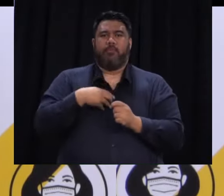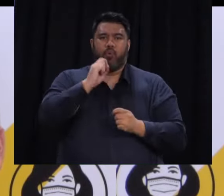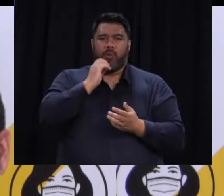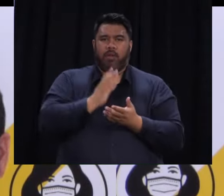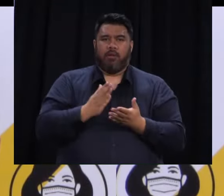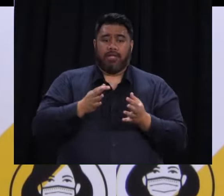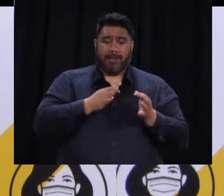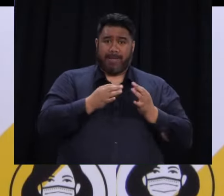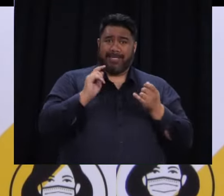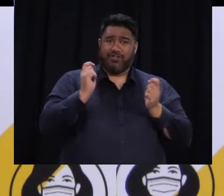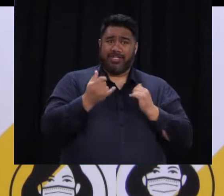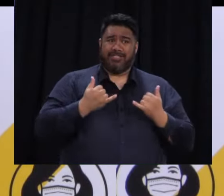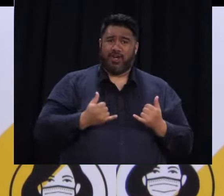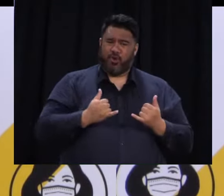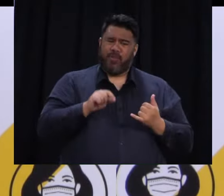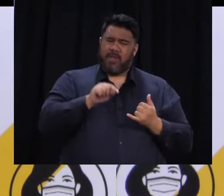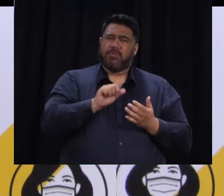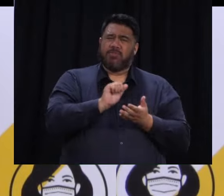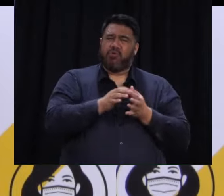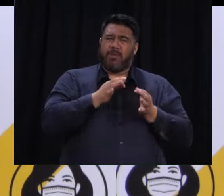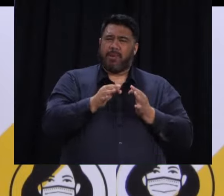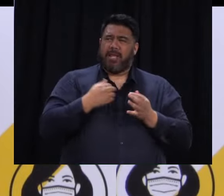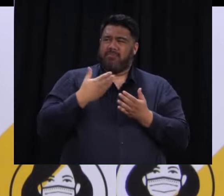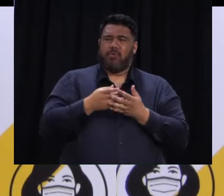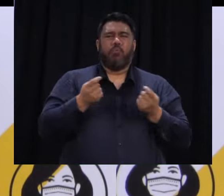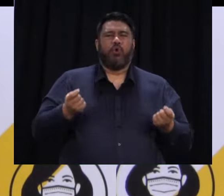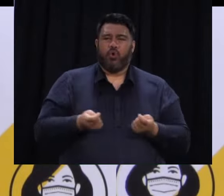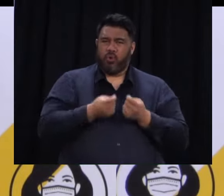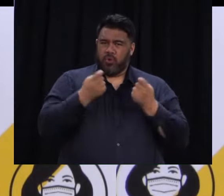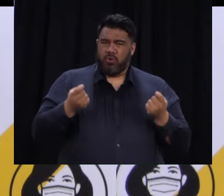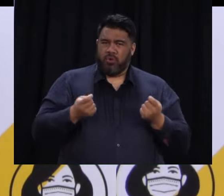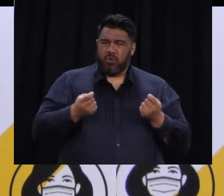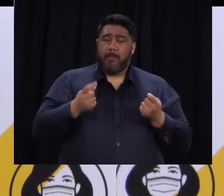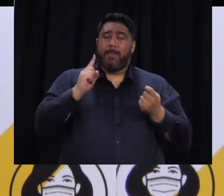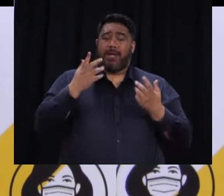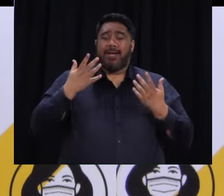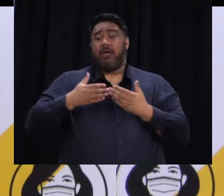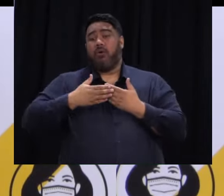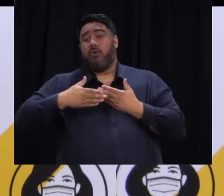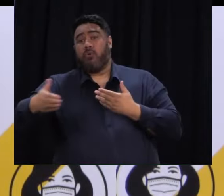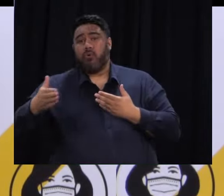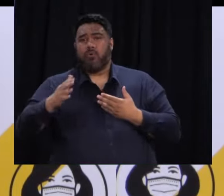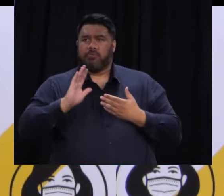is everybody and we will then see an even greater increase. So we are not going to change